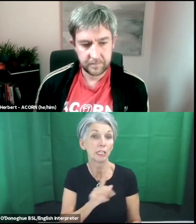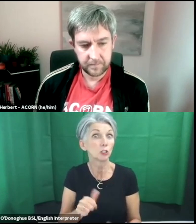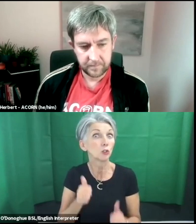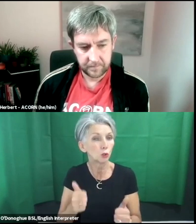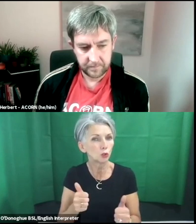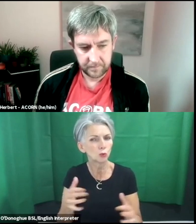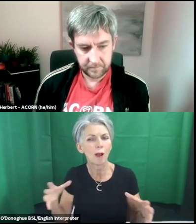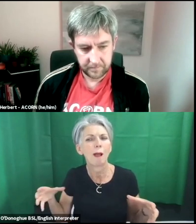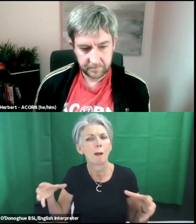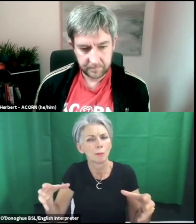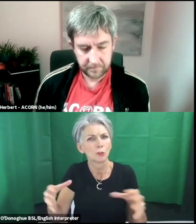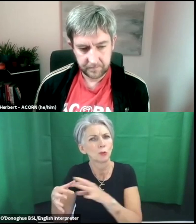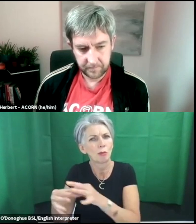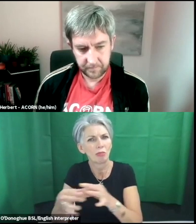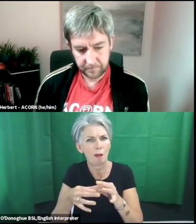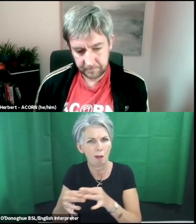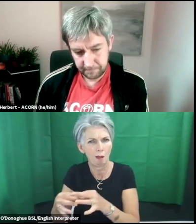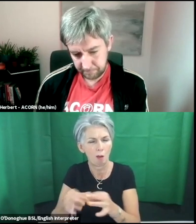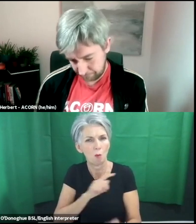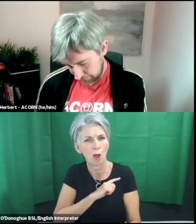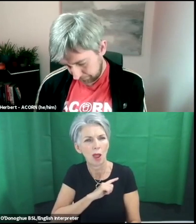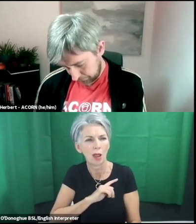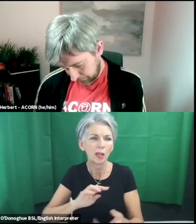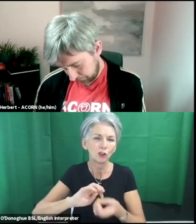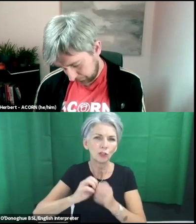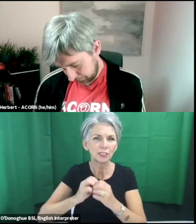It's because in the creative industries, a lot of us are freelance.